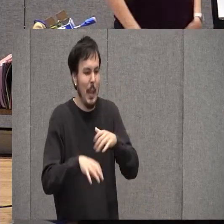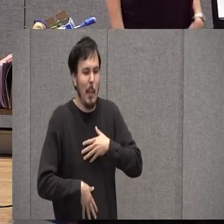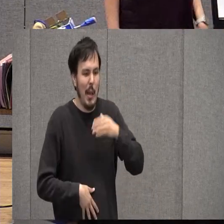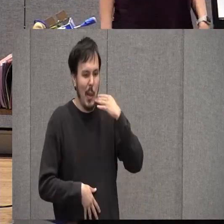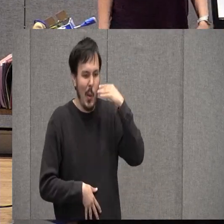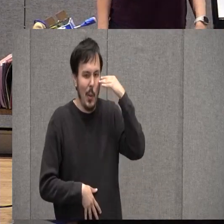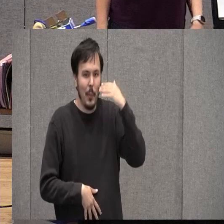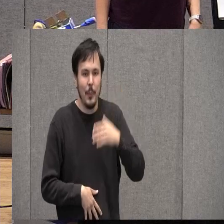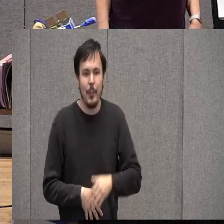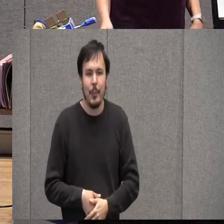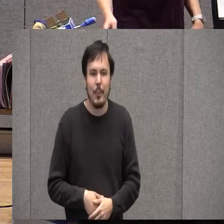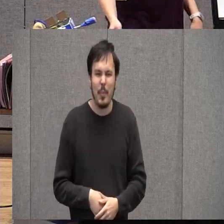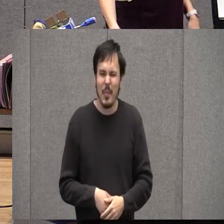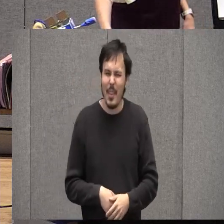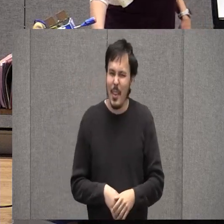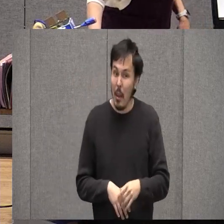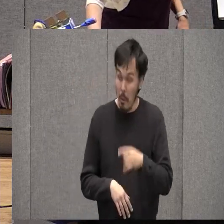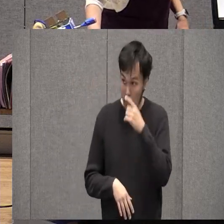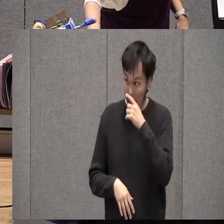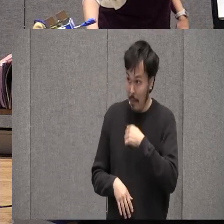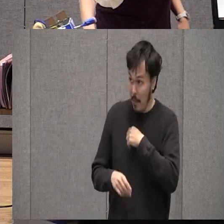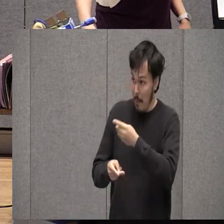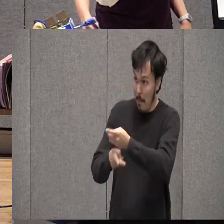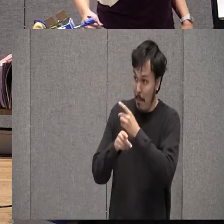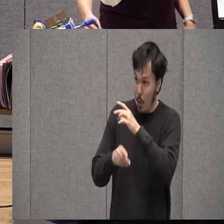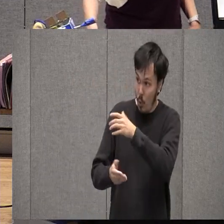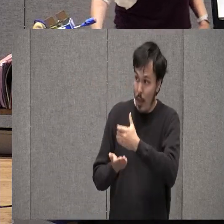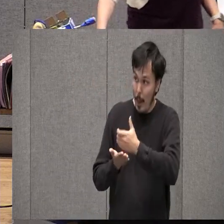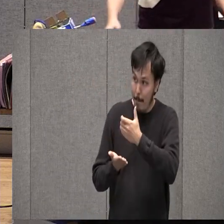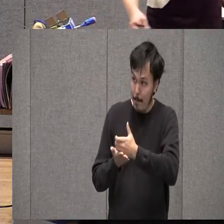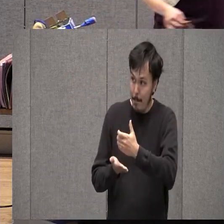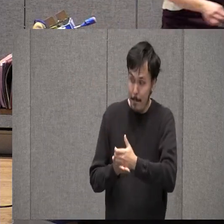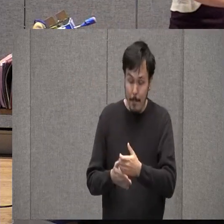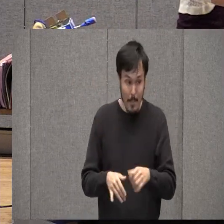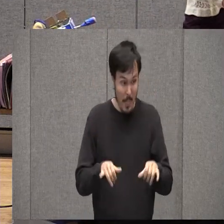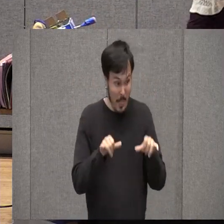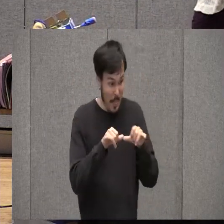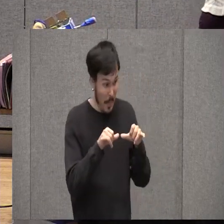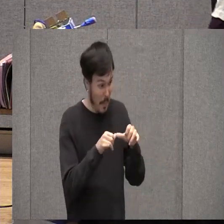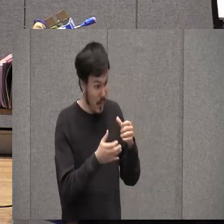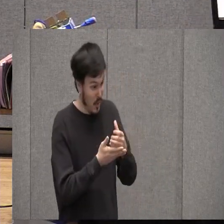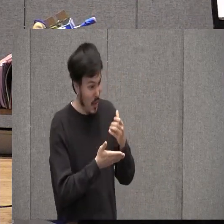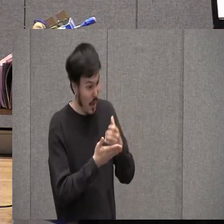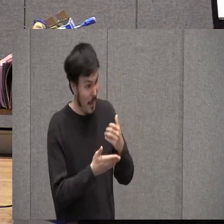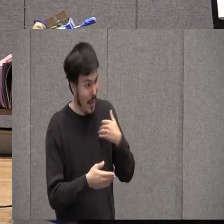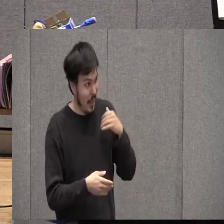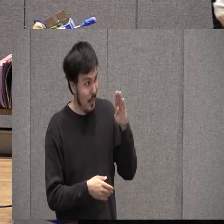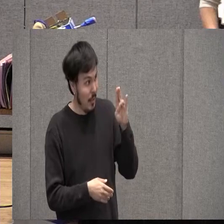your cup that you had? The measuring cup? Yes. - Yes, it has some bubbles in it but there it is.